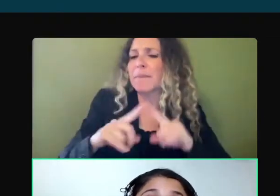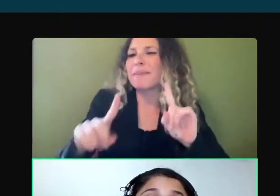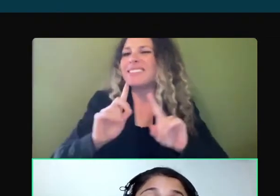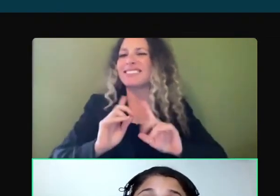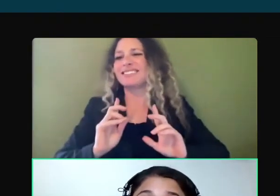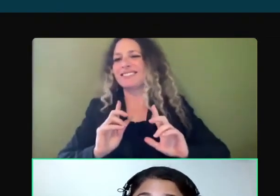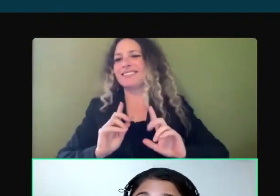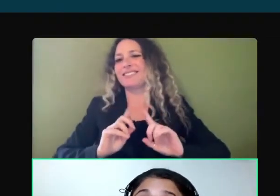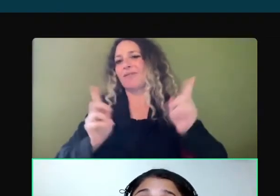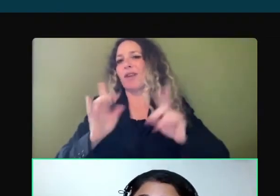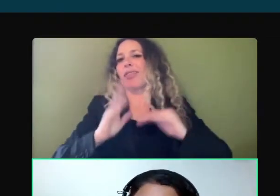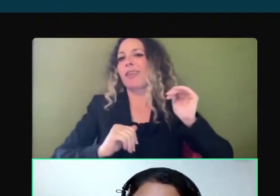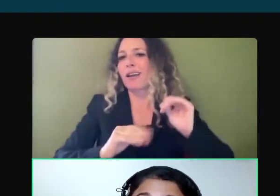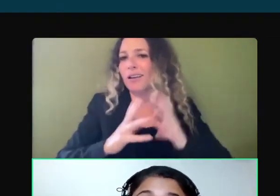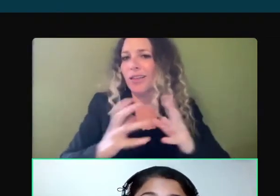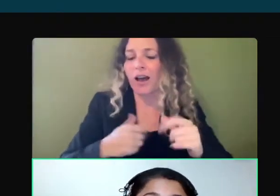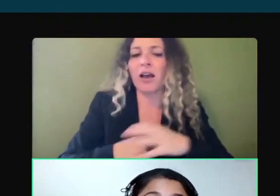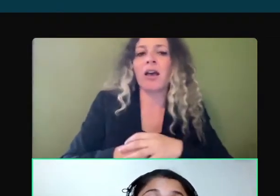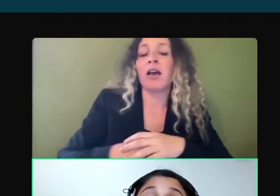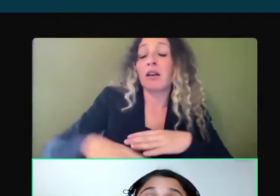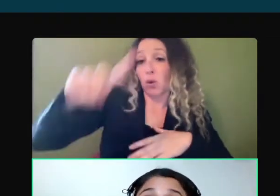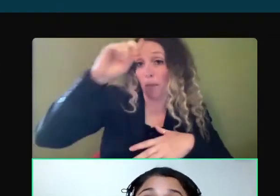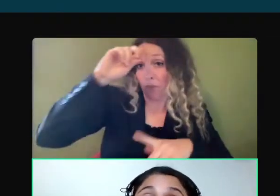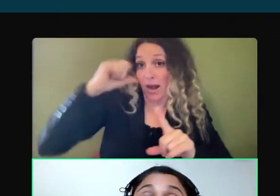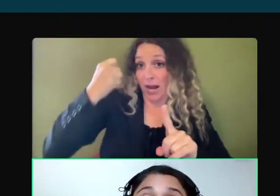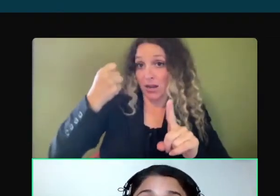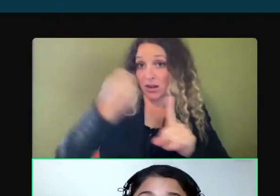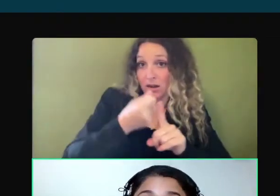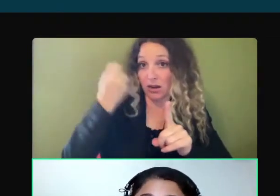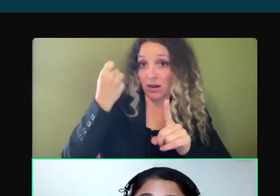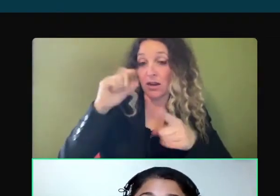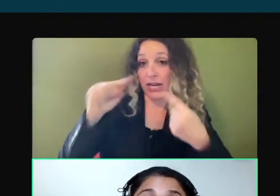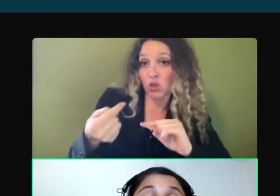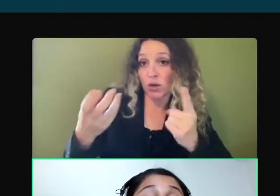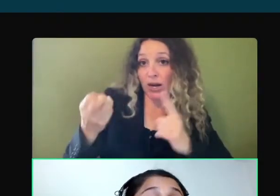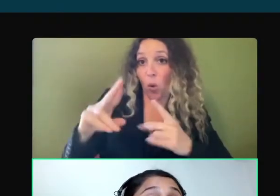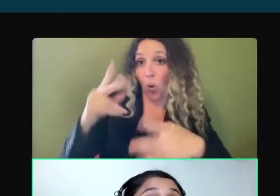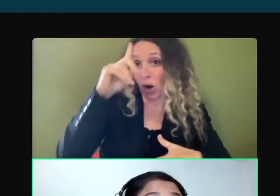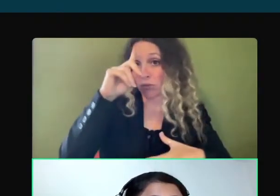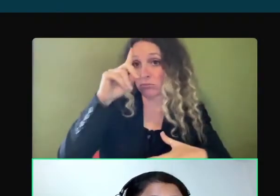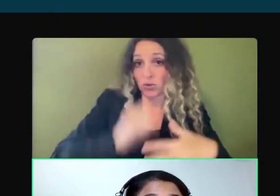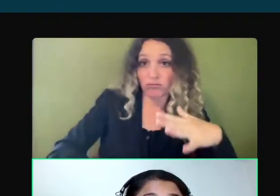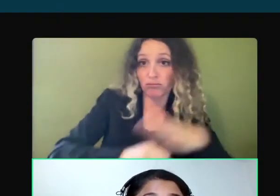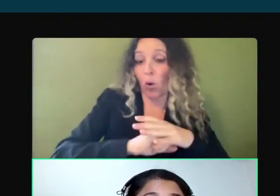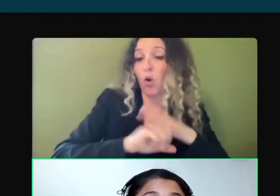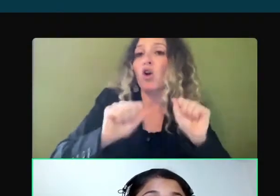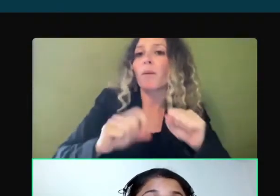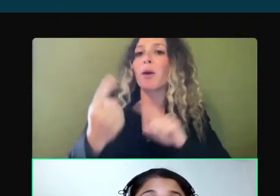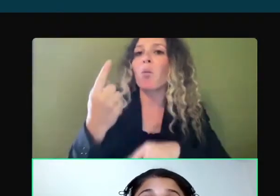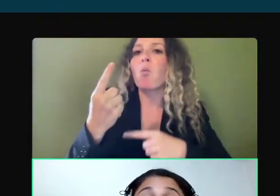traumatic brain injury or stroke could be one-time major events, after which a person could undergo